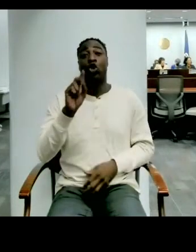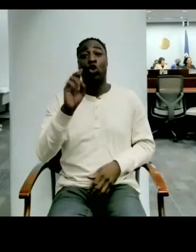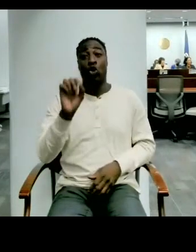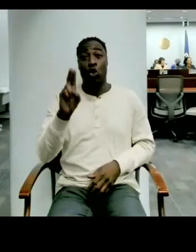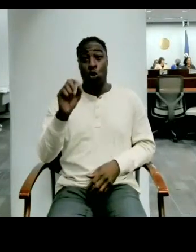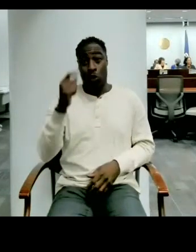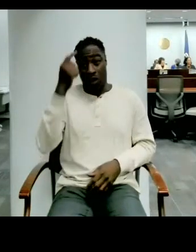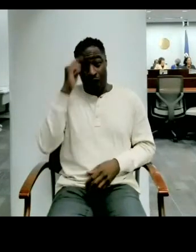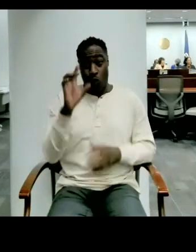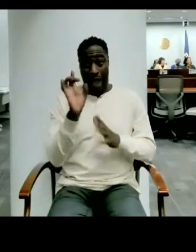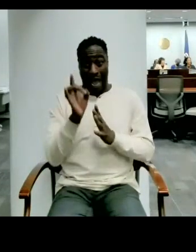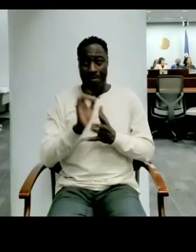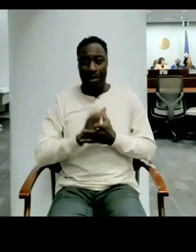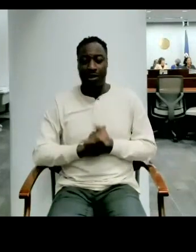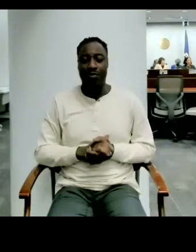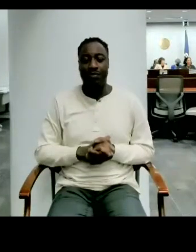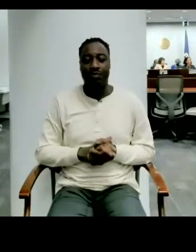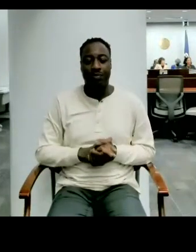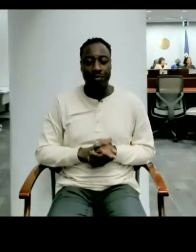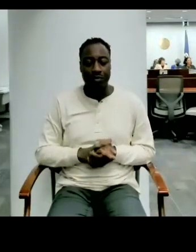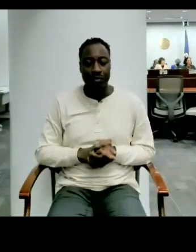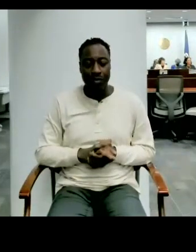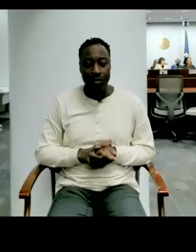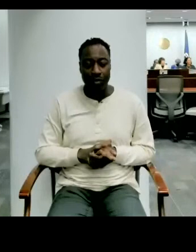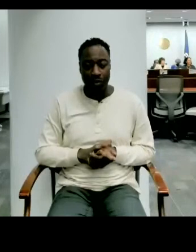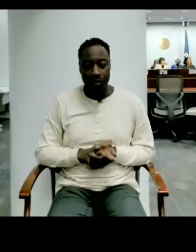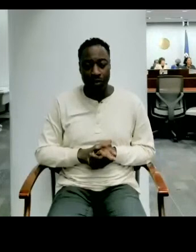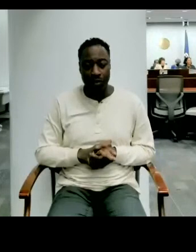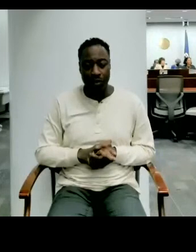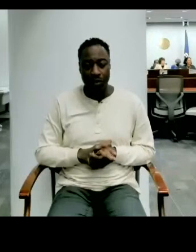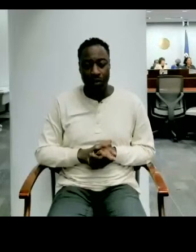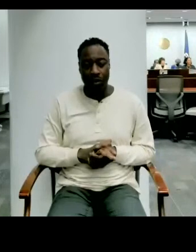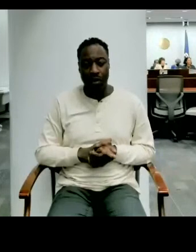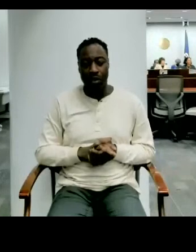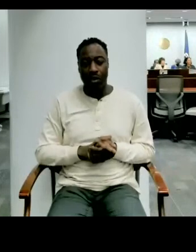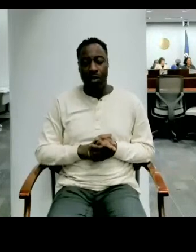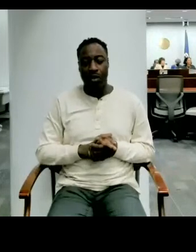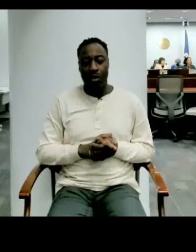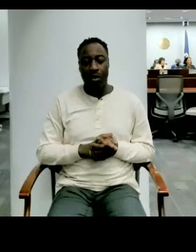Thank you I'm going to stay on speaking with you Mr. Reaves.